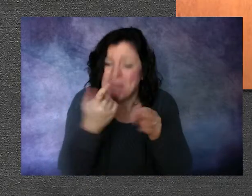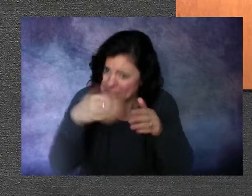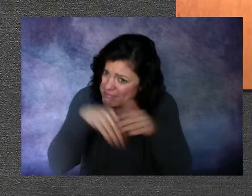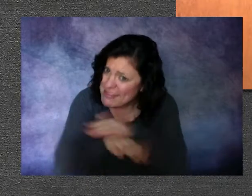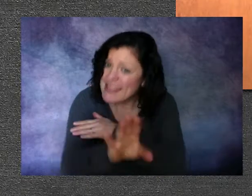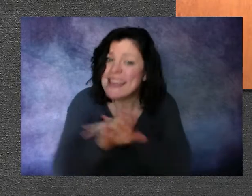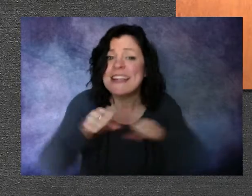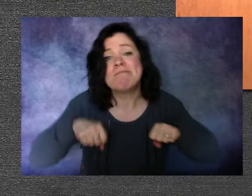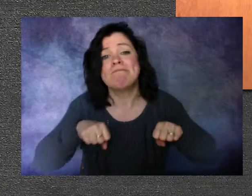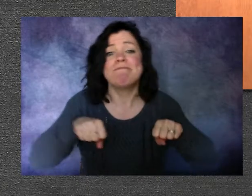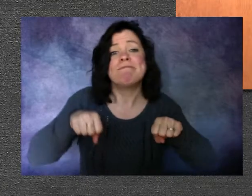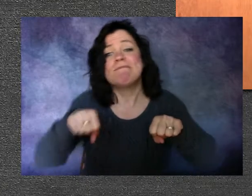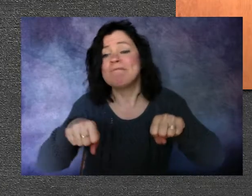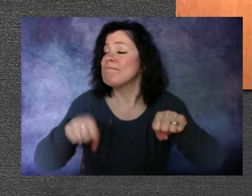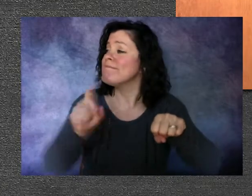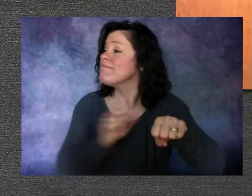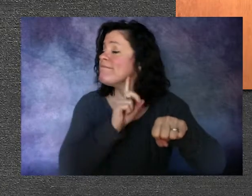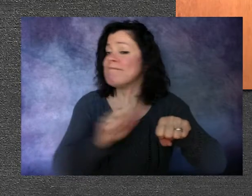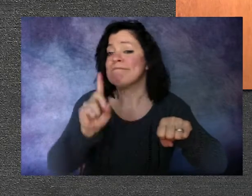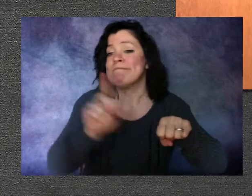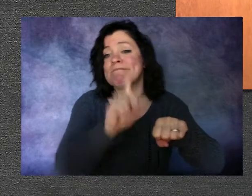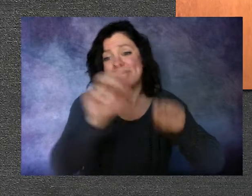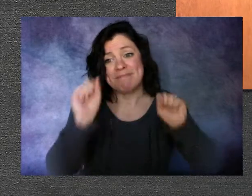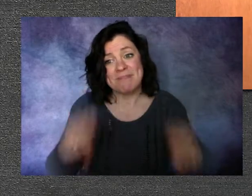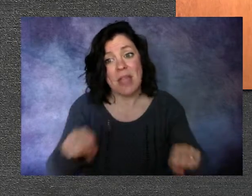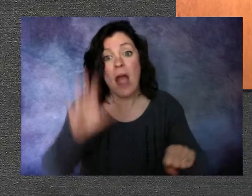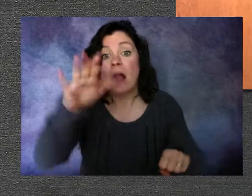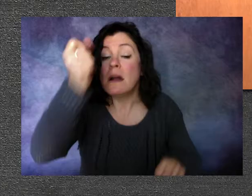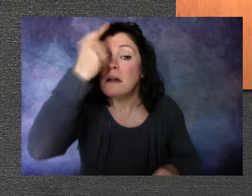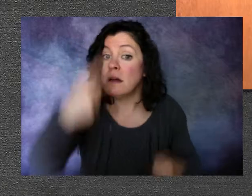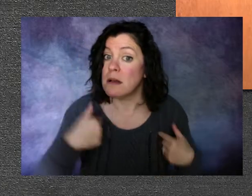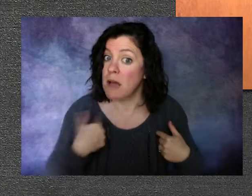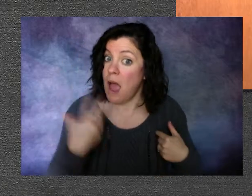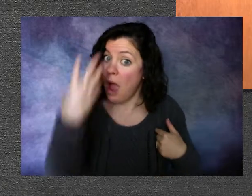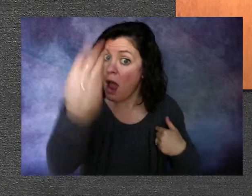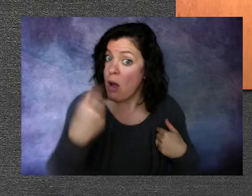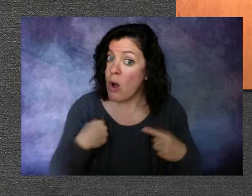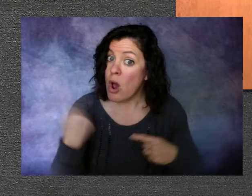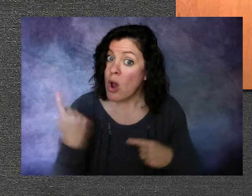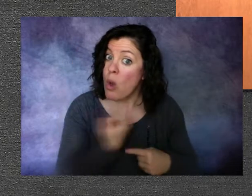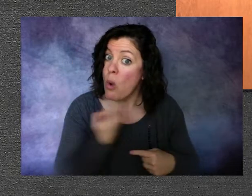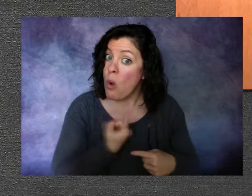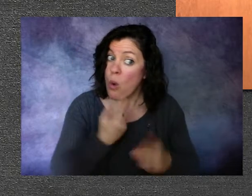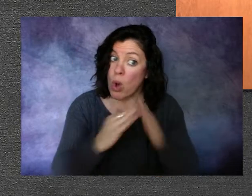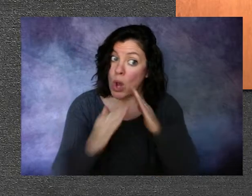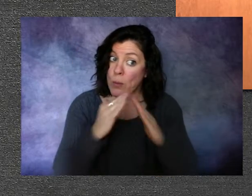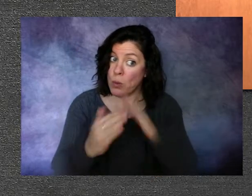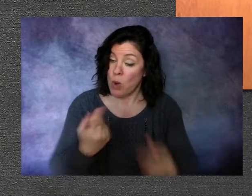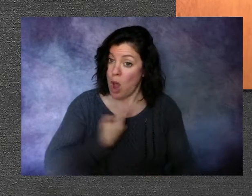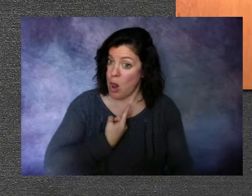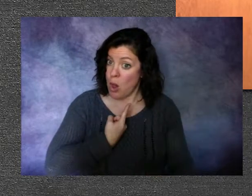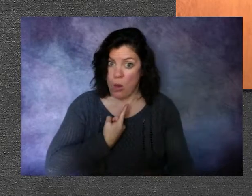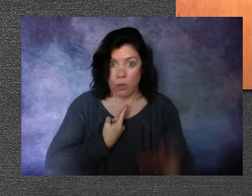But should we just wander and go by ourselves out in our community? You're right, Candy. No way, Jose!